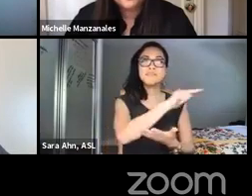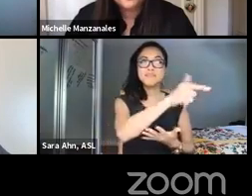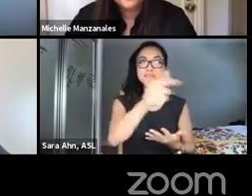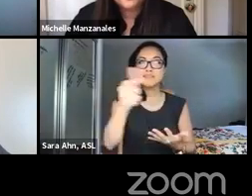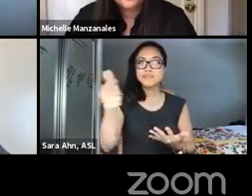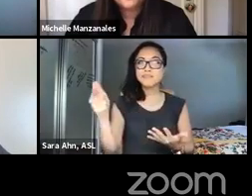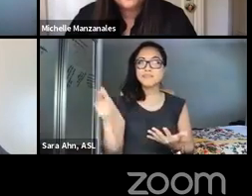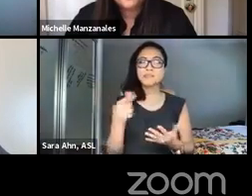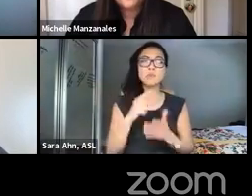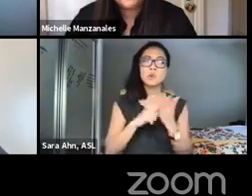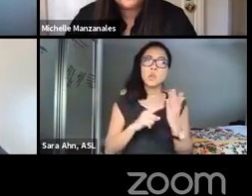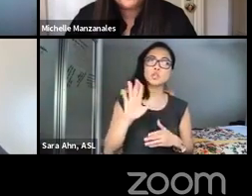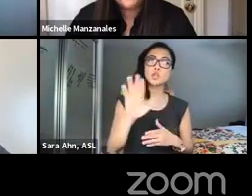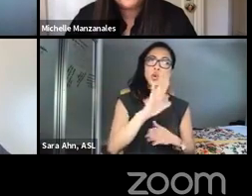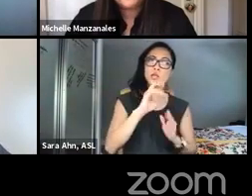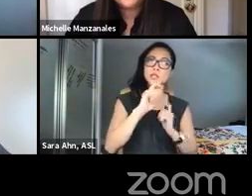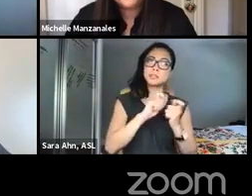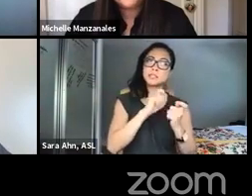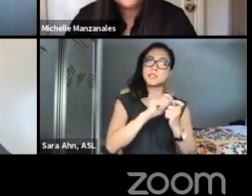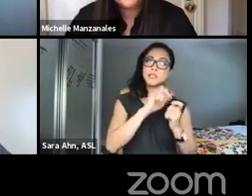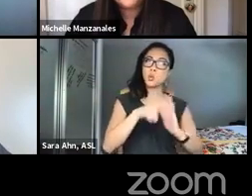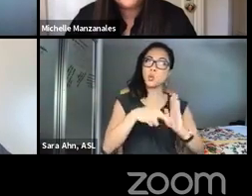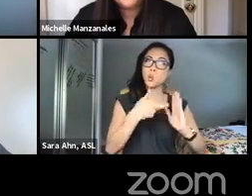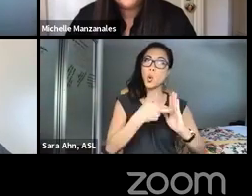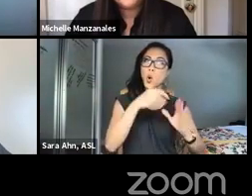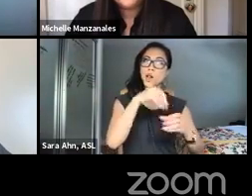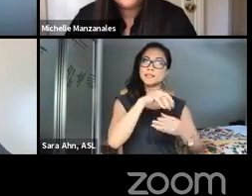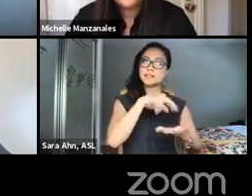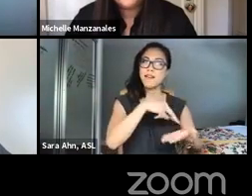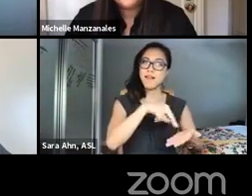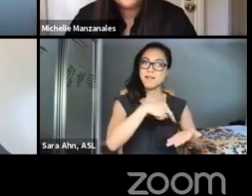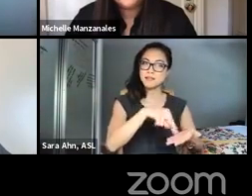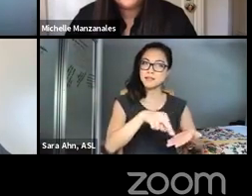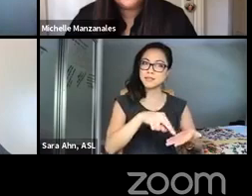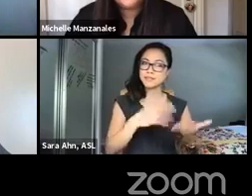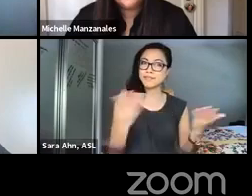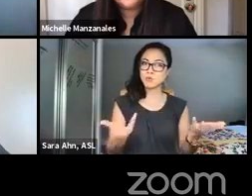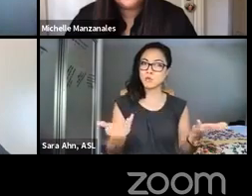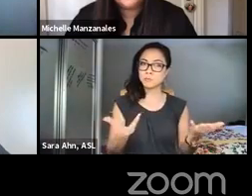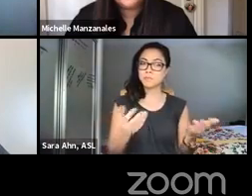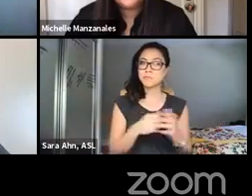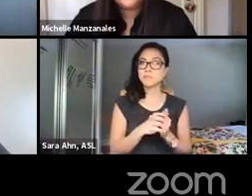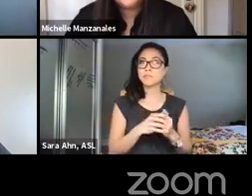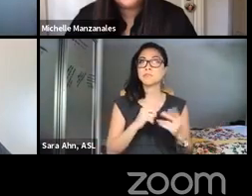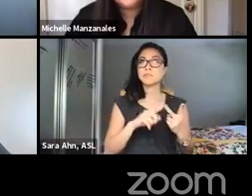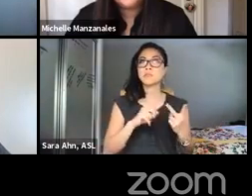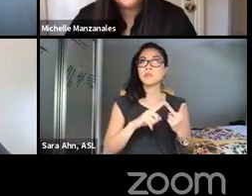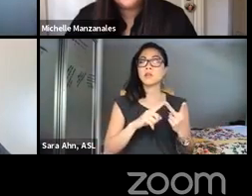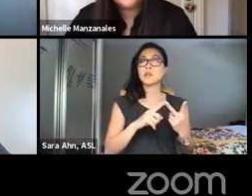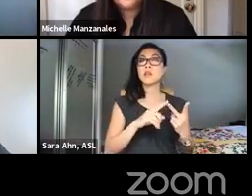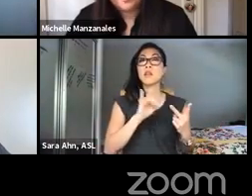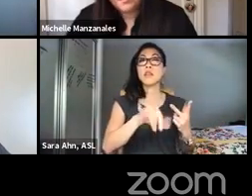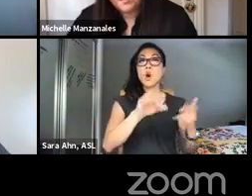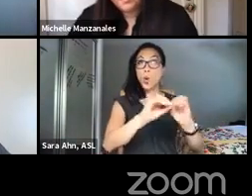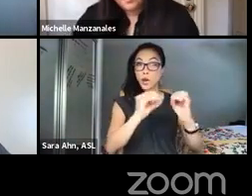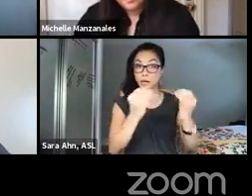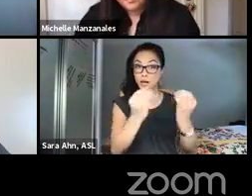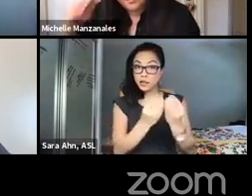we wanted to look at our community and deeply geographic partners that are deeply embedded